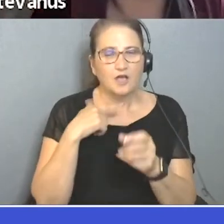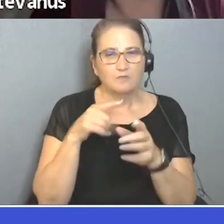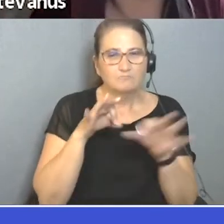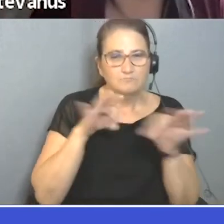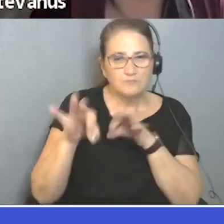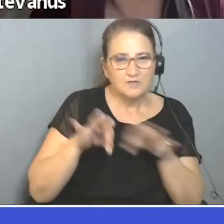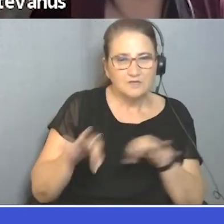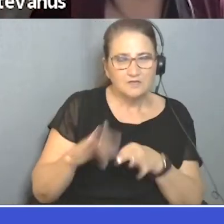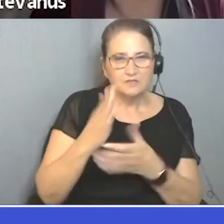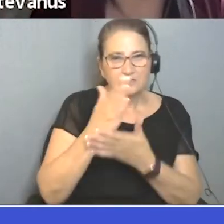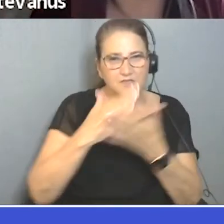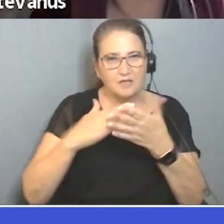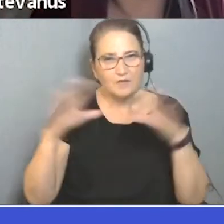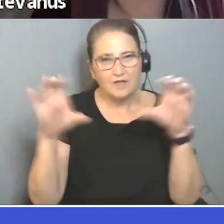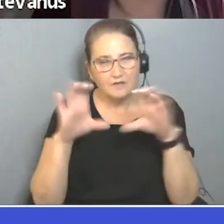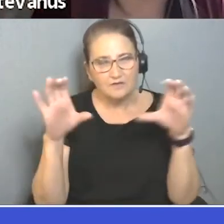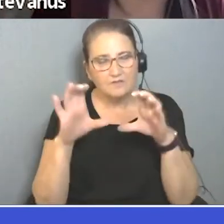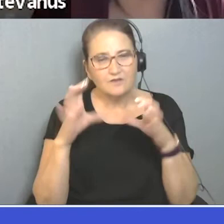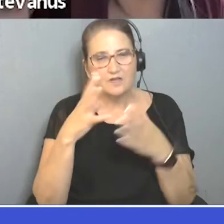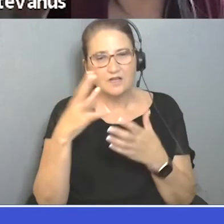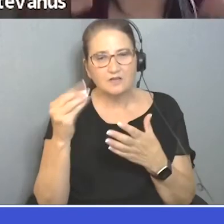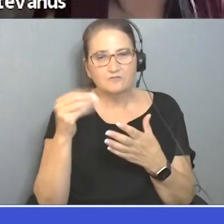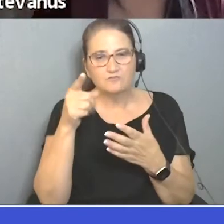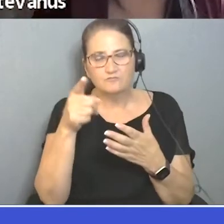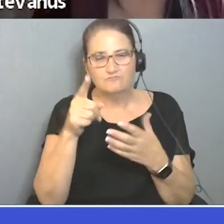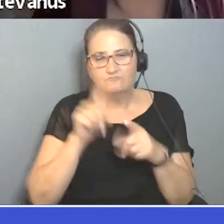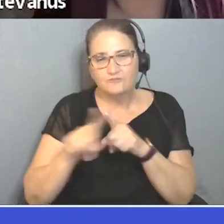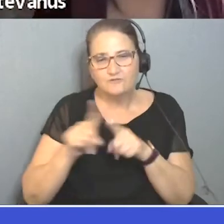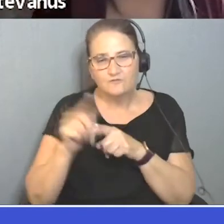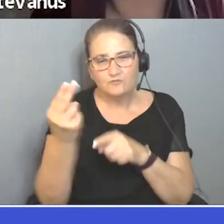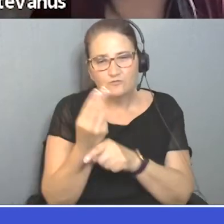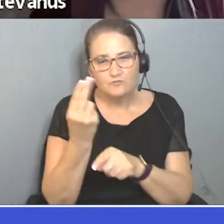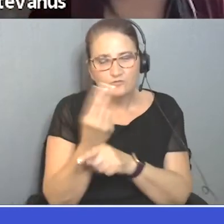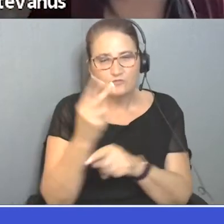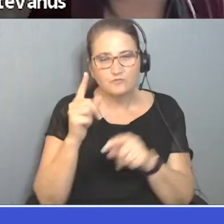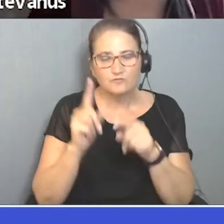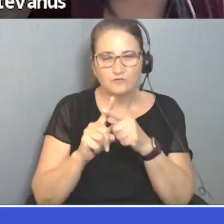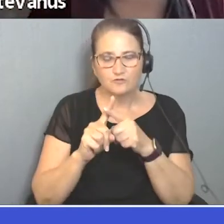guiding you through some activities that you can be using to kind of frame